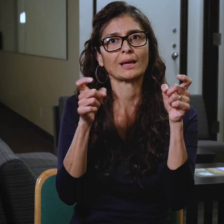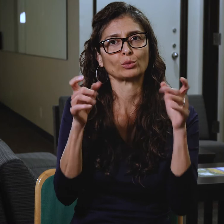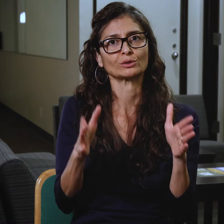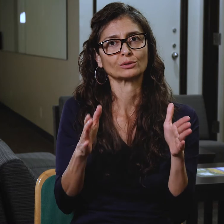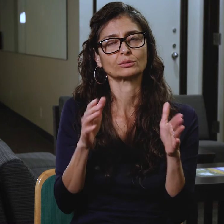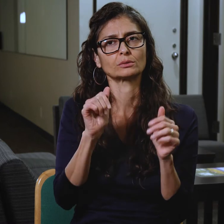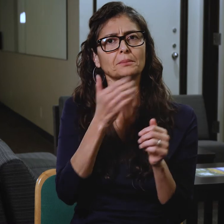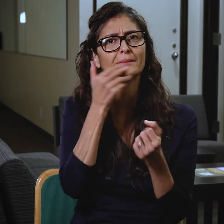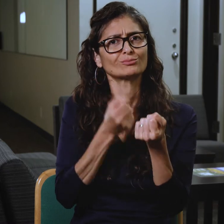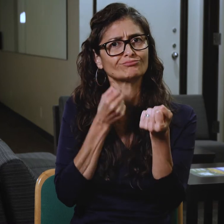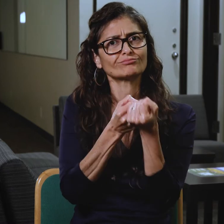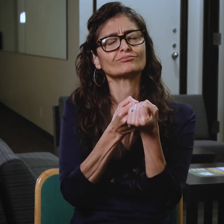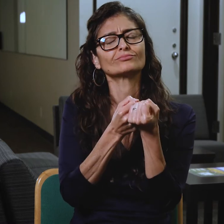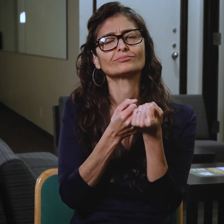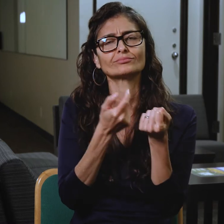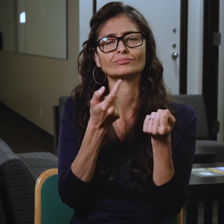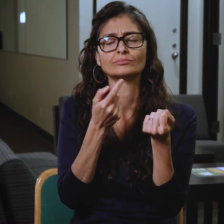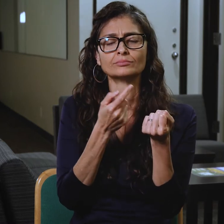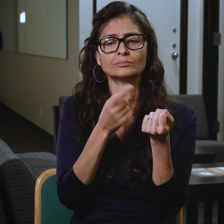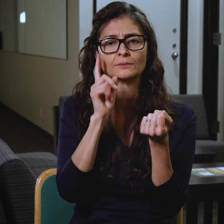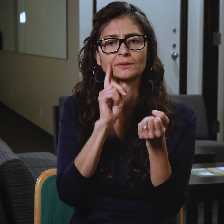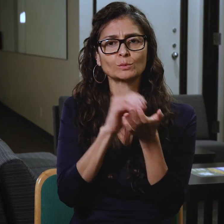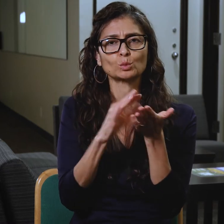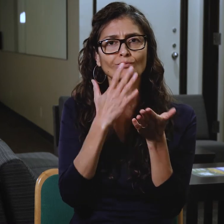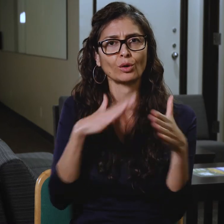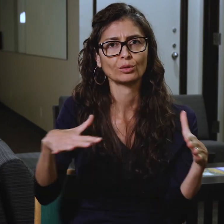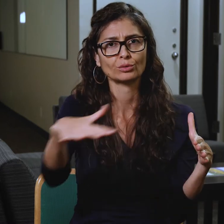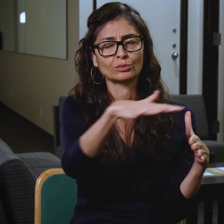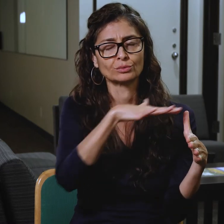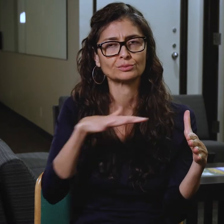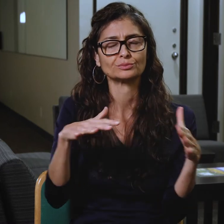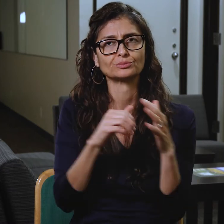How can school administrations better support deaf students of color?